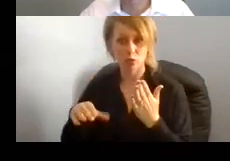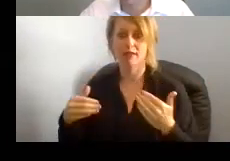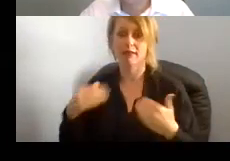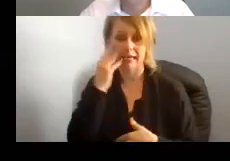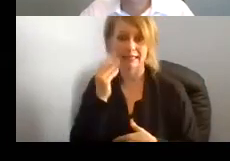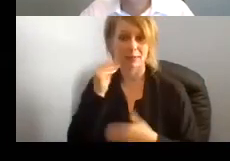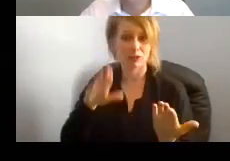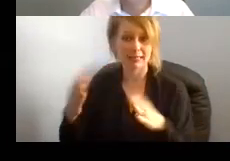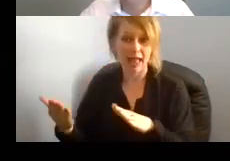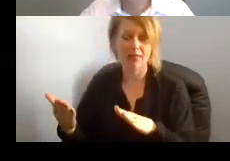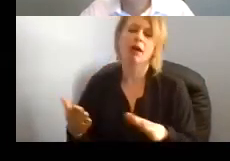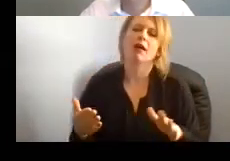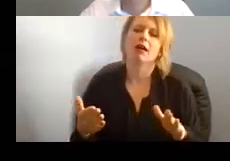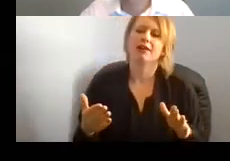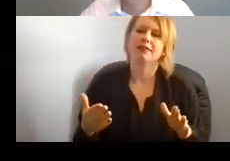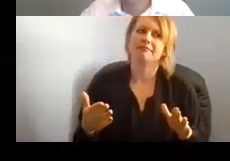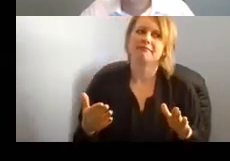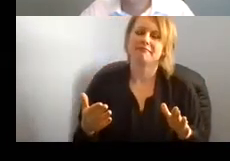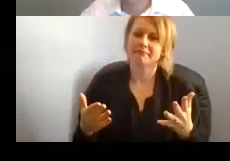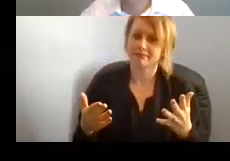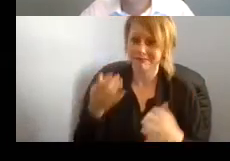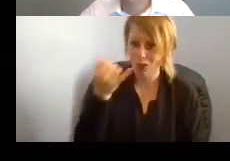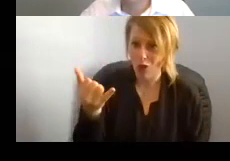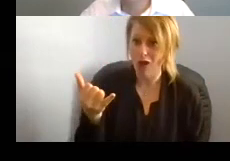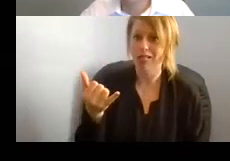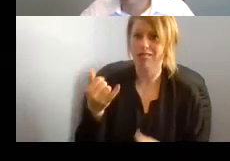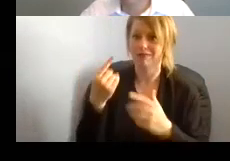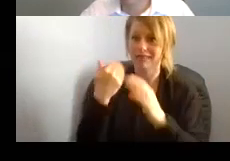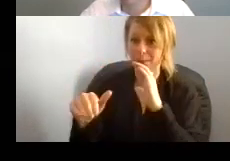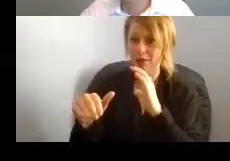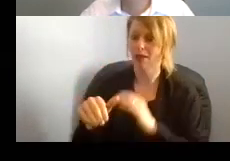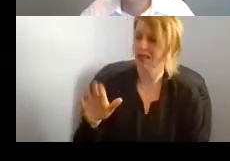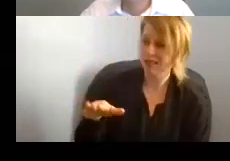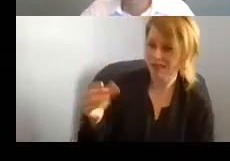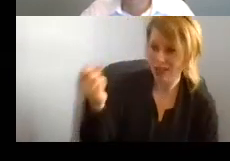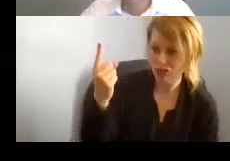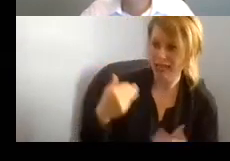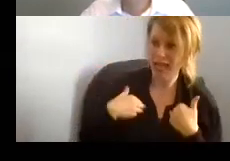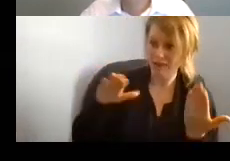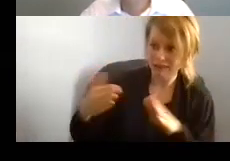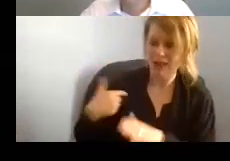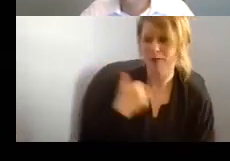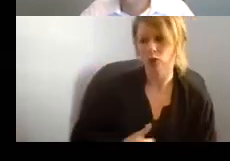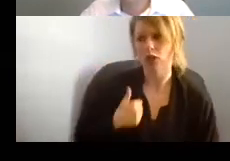I don’t want to make it sound too simplistic. Call them up. Email them. Say, I understand you’ve had a death. I’m so sorry. I’d like to talk with you.